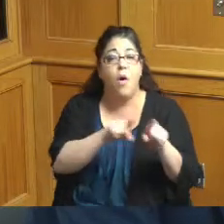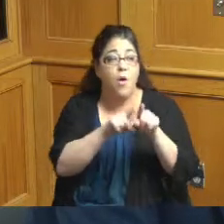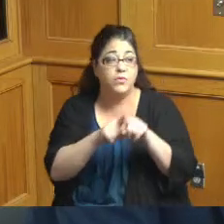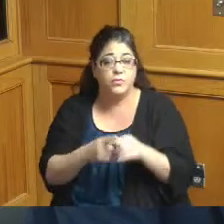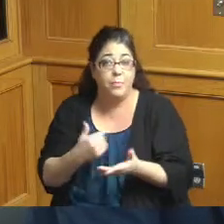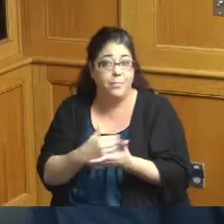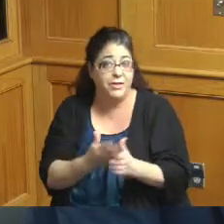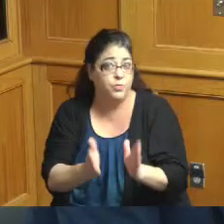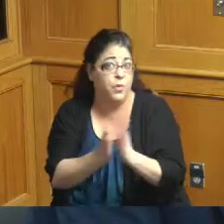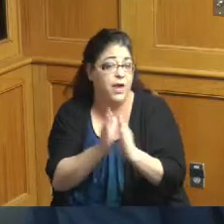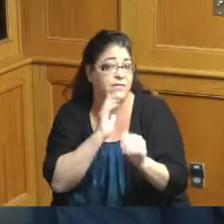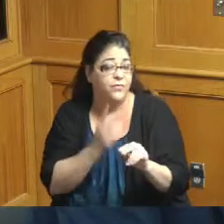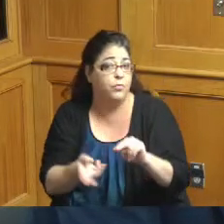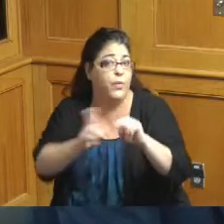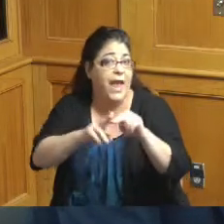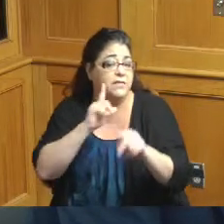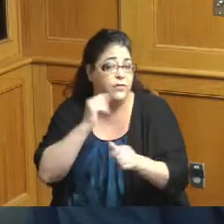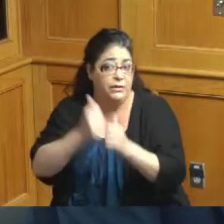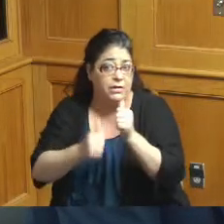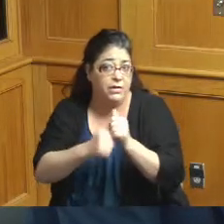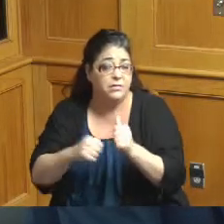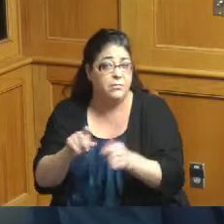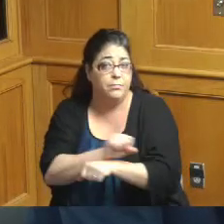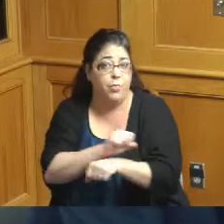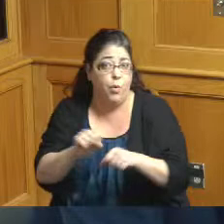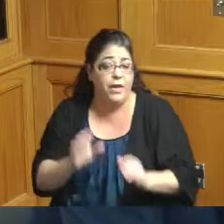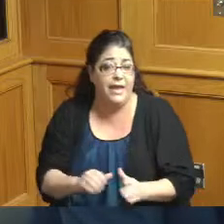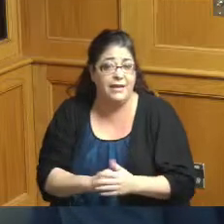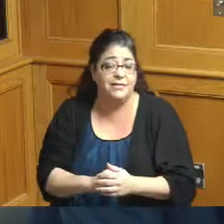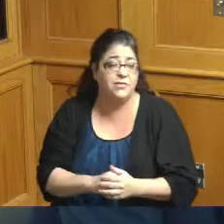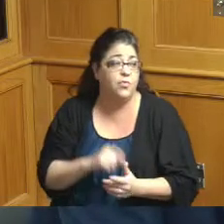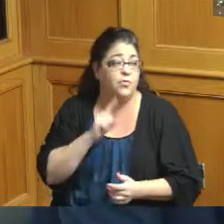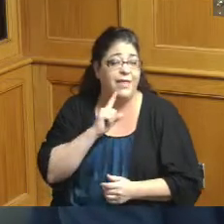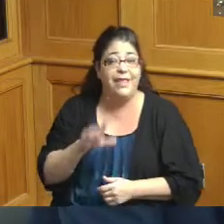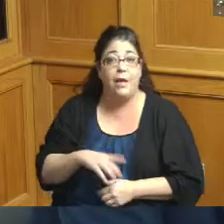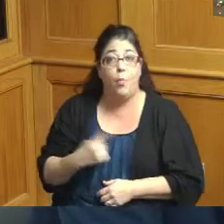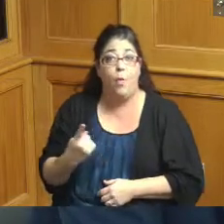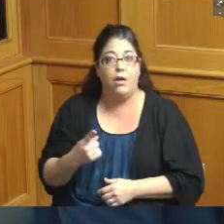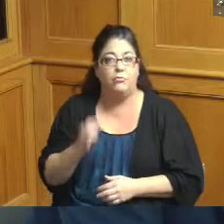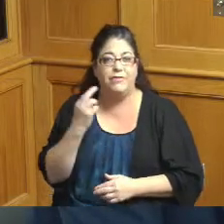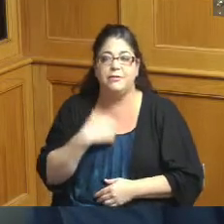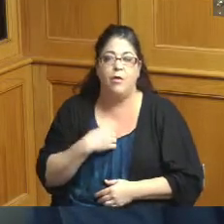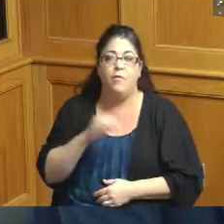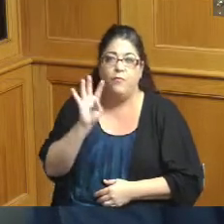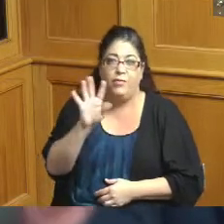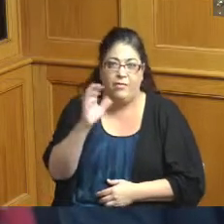there are a couple reasons behind this request well actually 45. we had to replace a significant